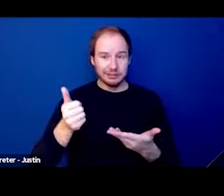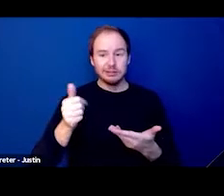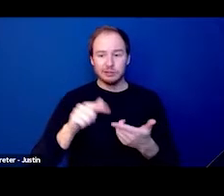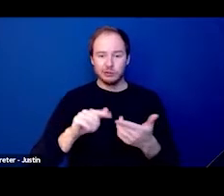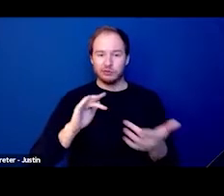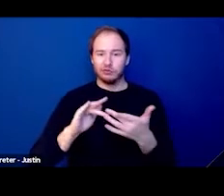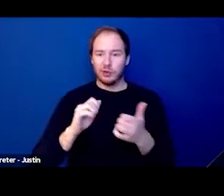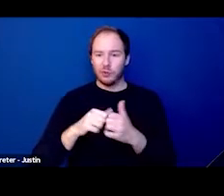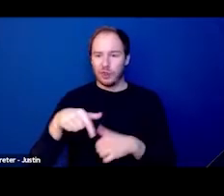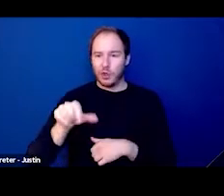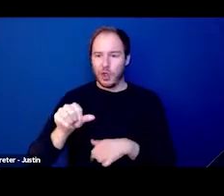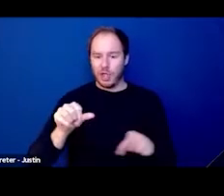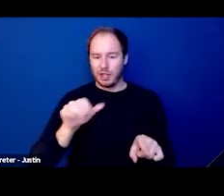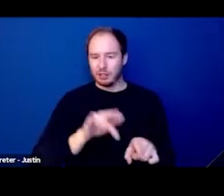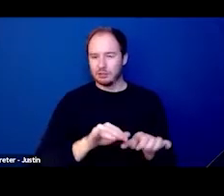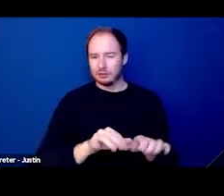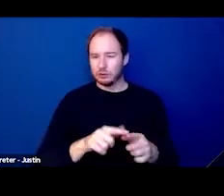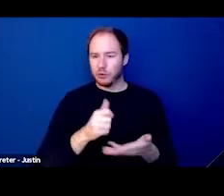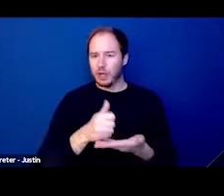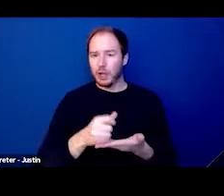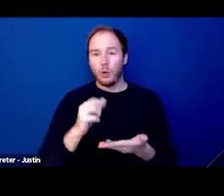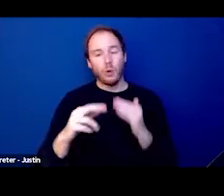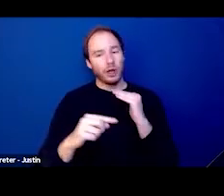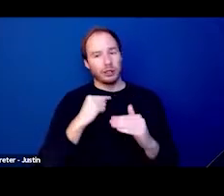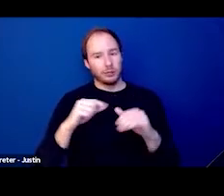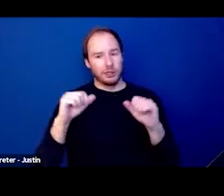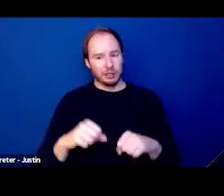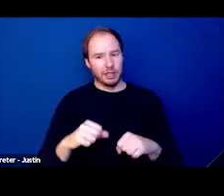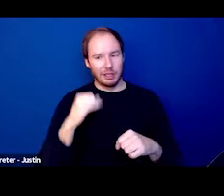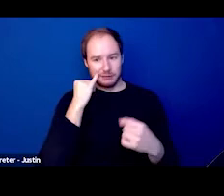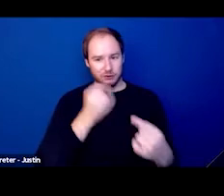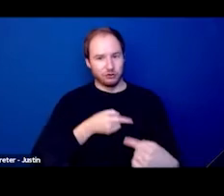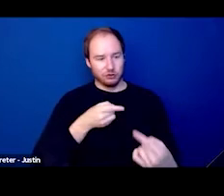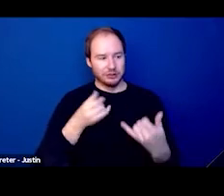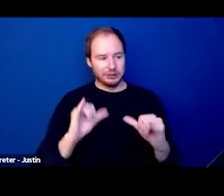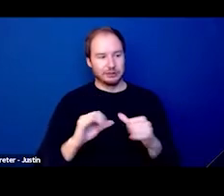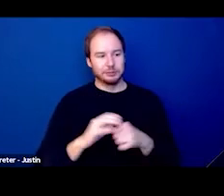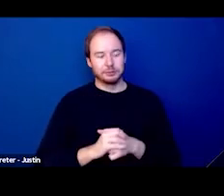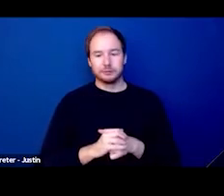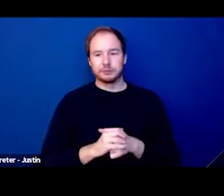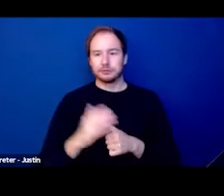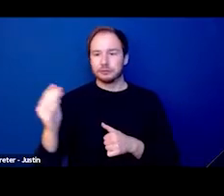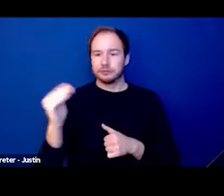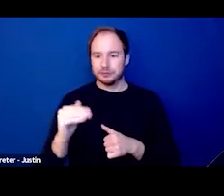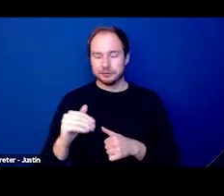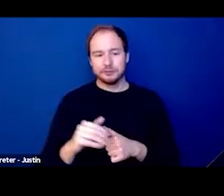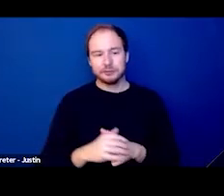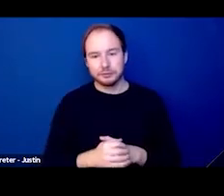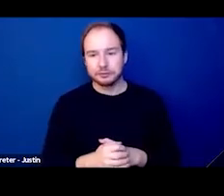using the Q&A feature. But you can also email us if you're having difficulties. The next slide, just some quick housekeeping.